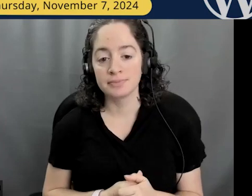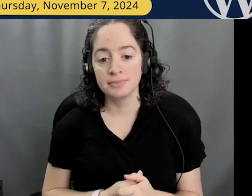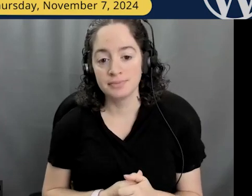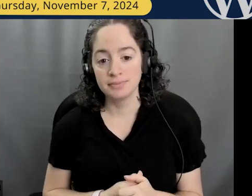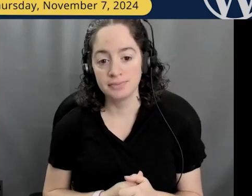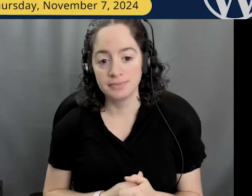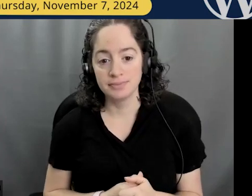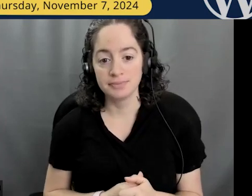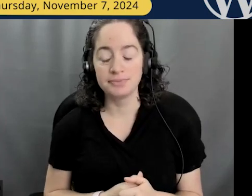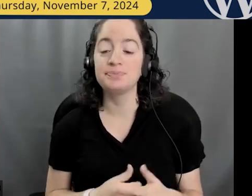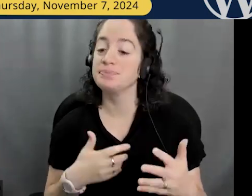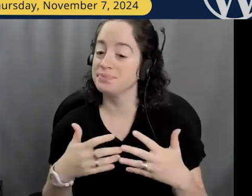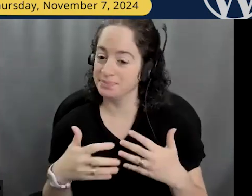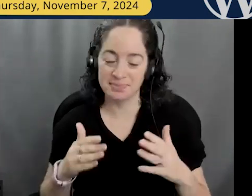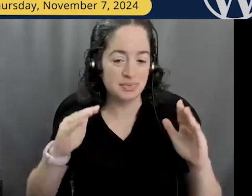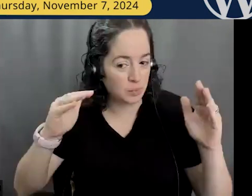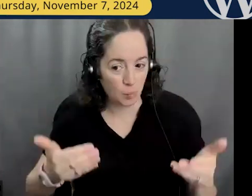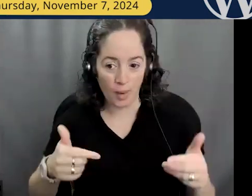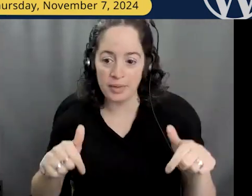Welcome to WordPress Accessibility Meetup,